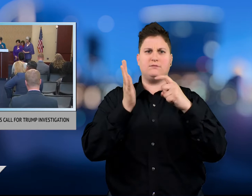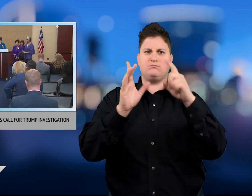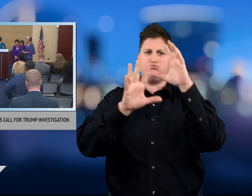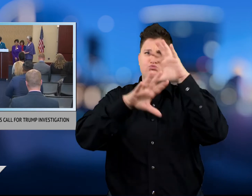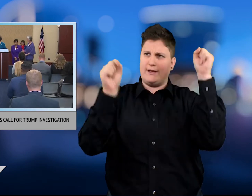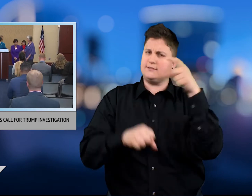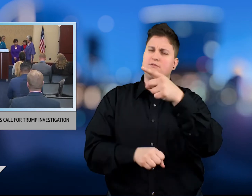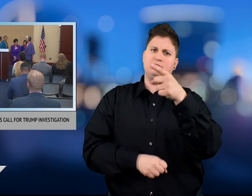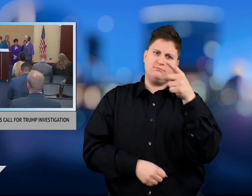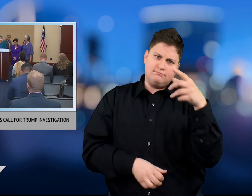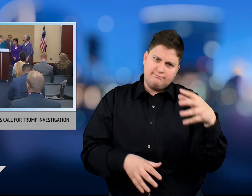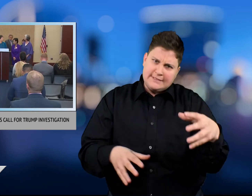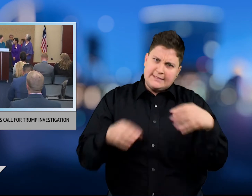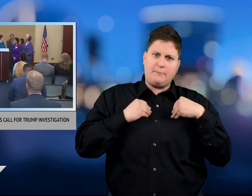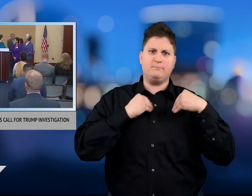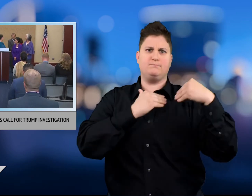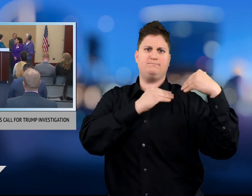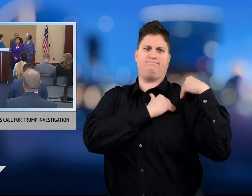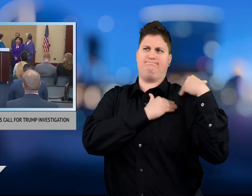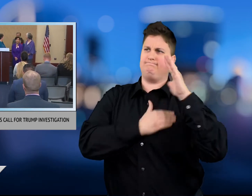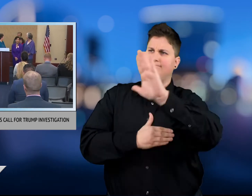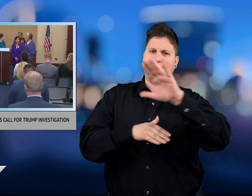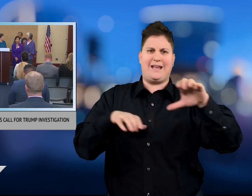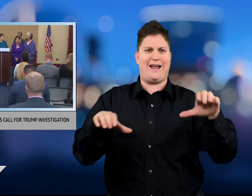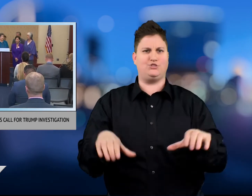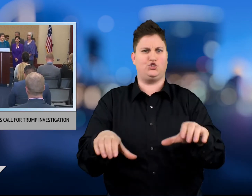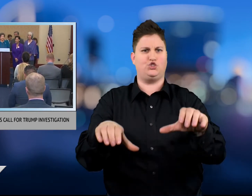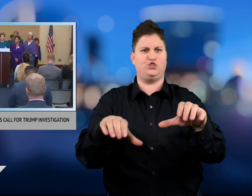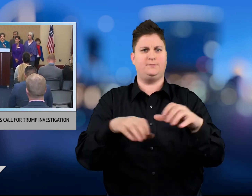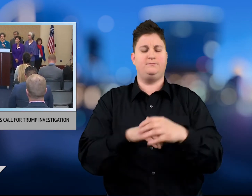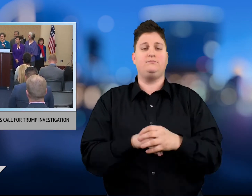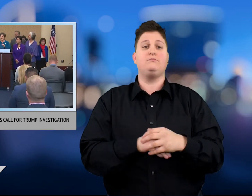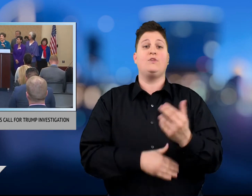Trump be held accountable for his actions.